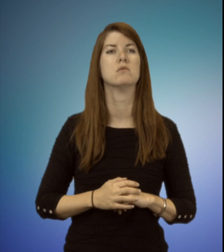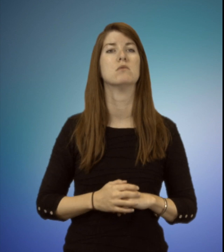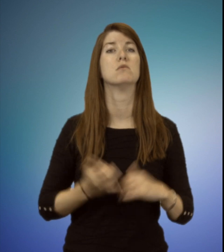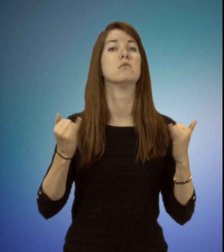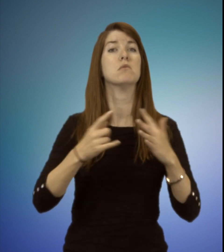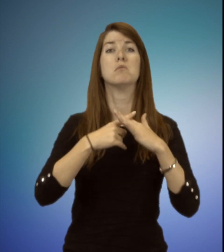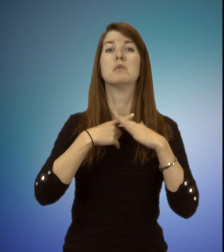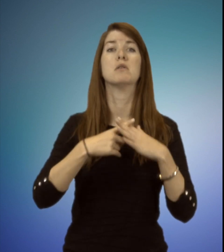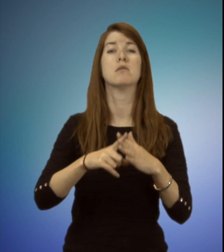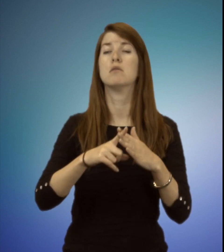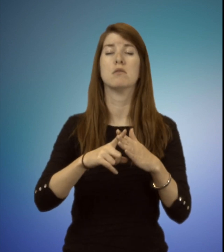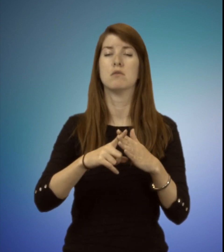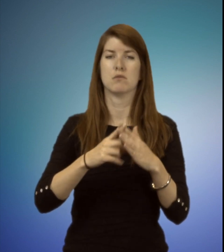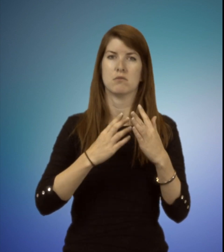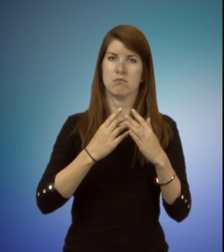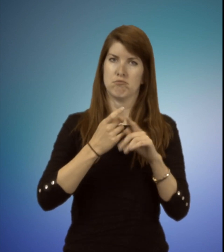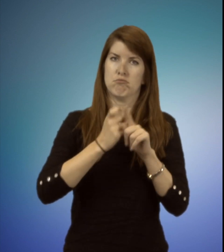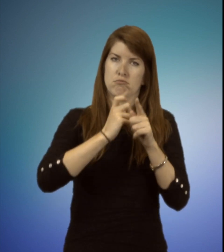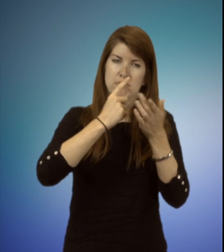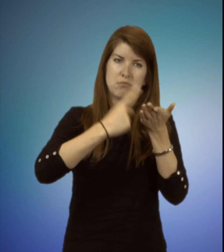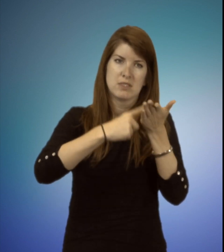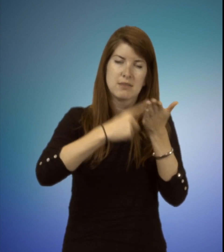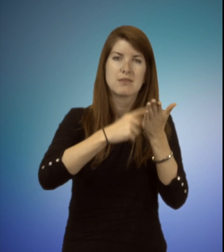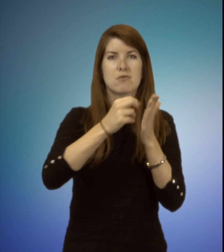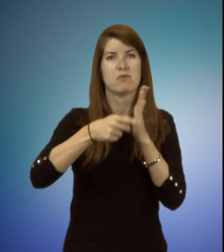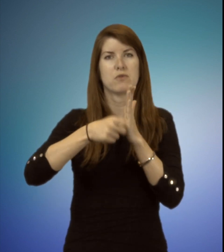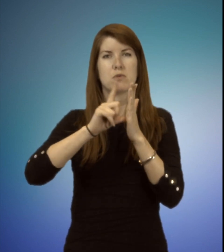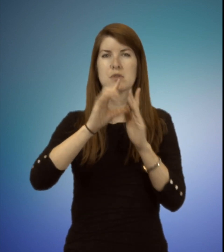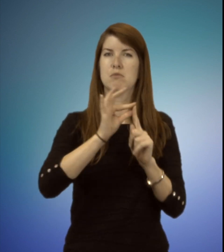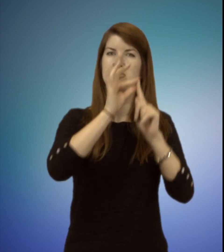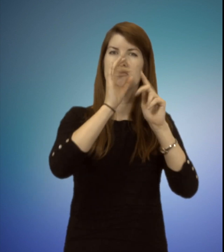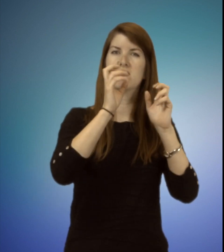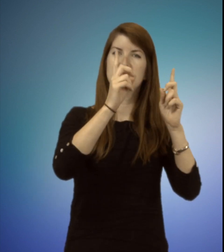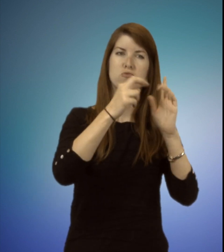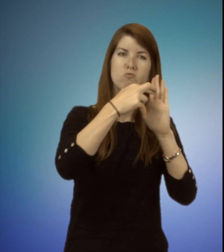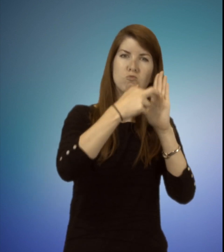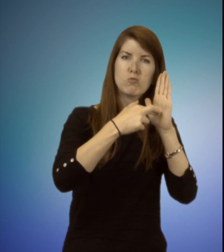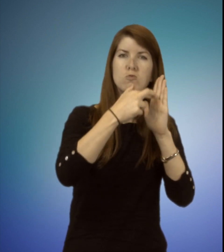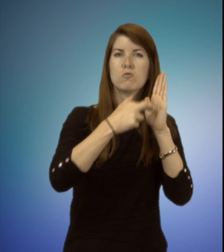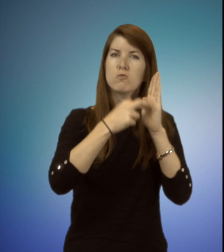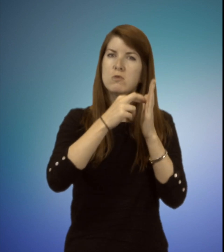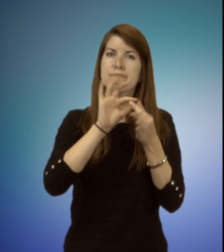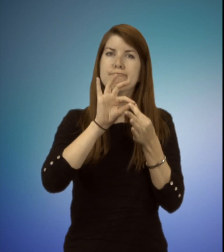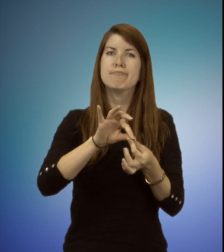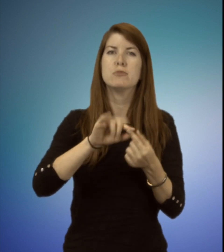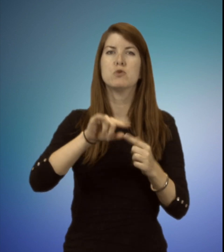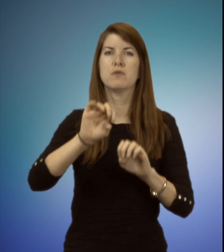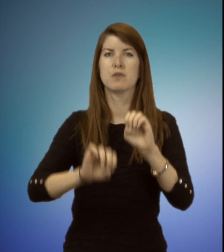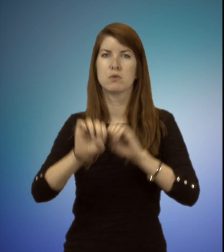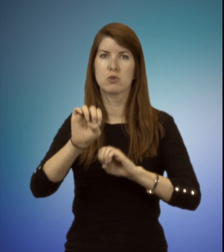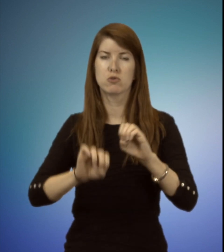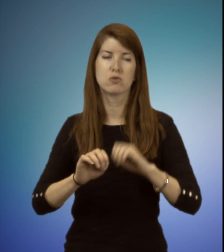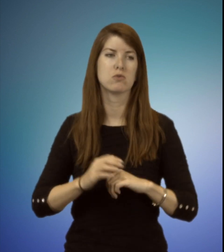We'll begin today by discussing and reviewing the special education rules and regulations pertaining to evaluation.